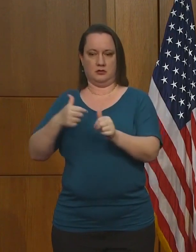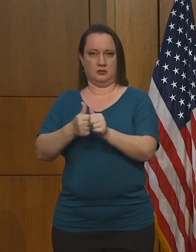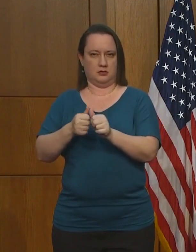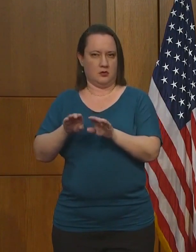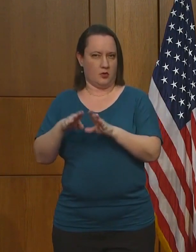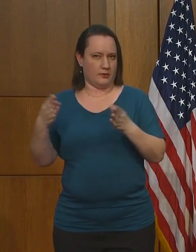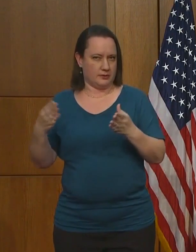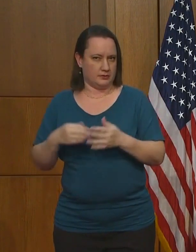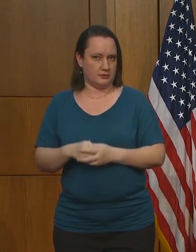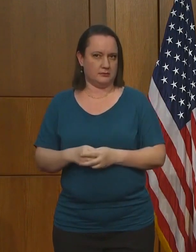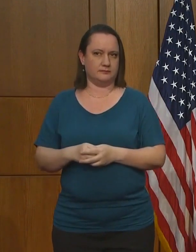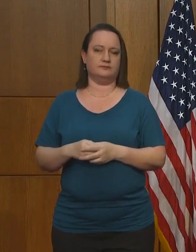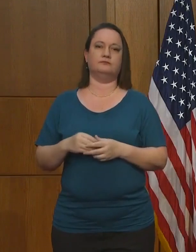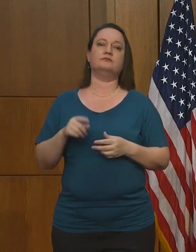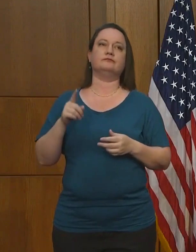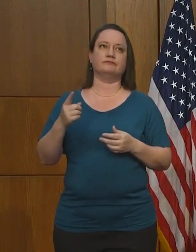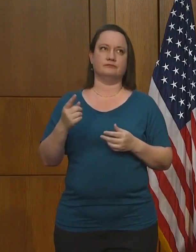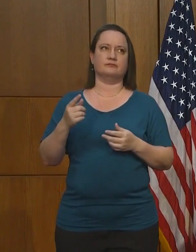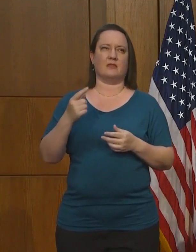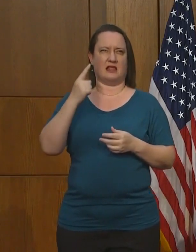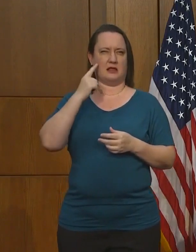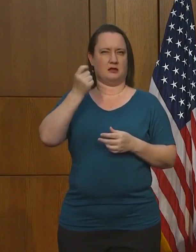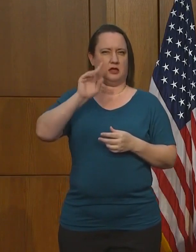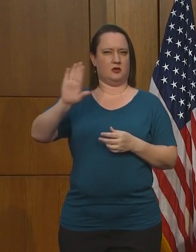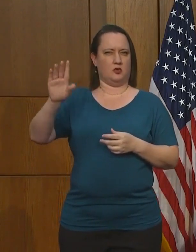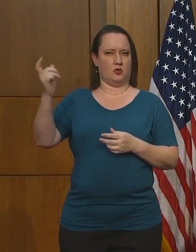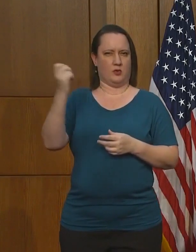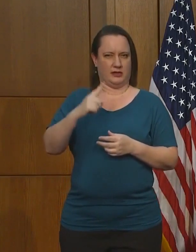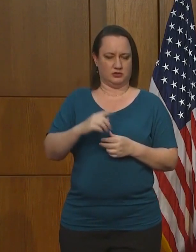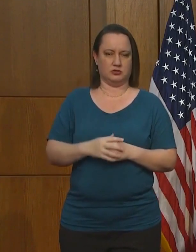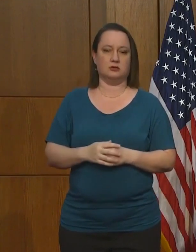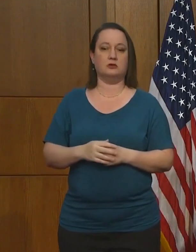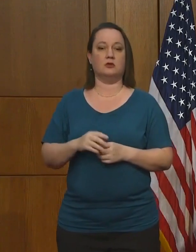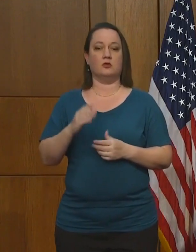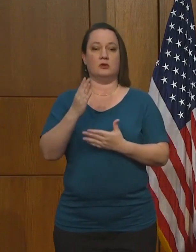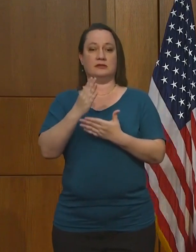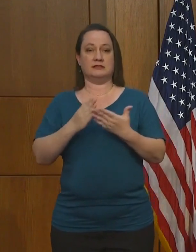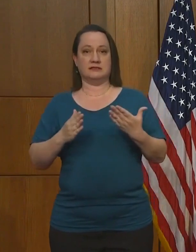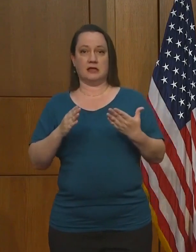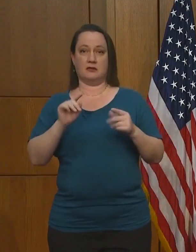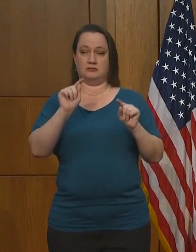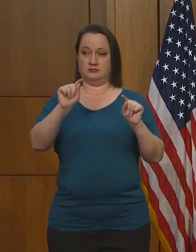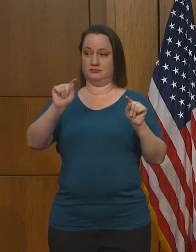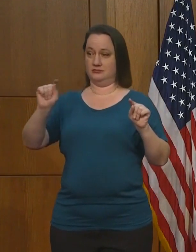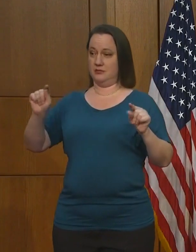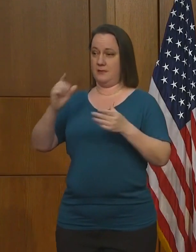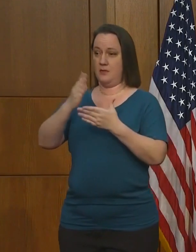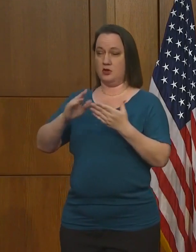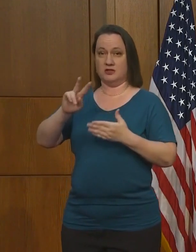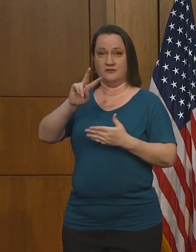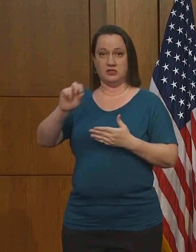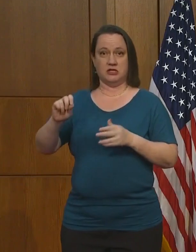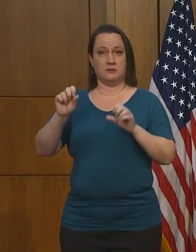YOUR QUESTION AND THIS IS THE REASON THAT THE QUESTION IS WILL CERTAIN AREAS VIRGINIA BE